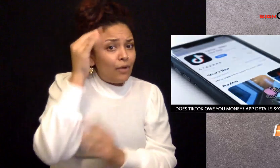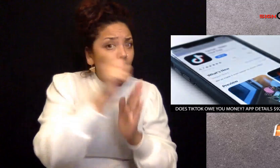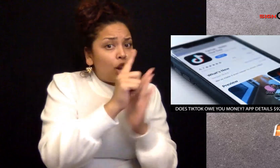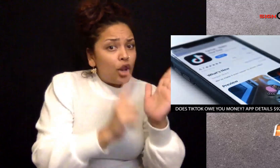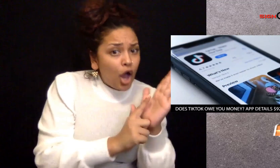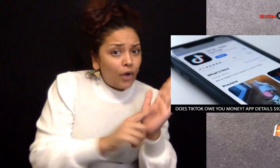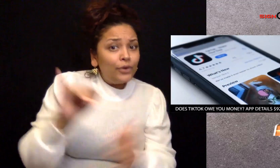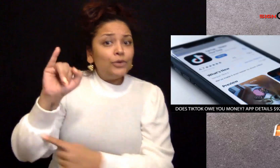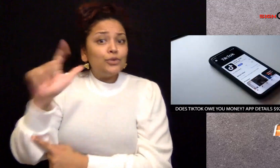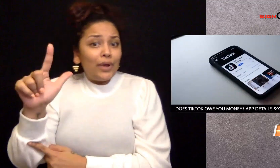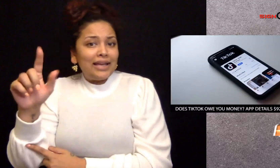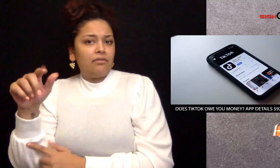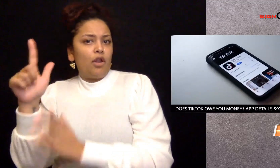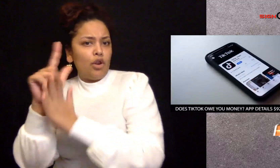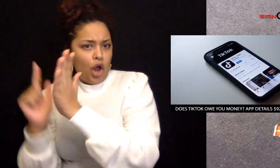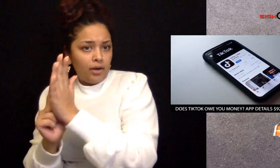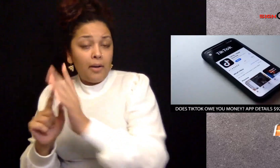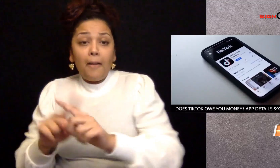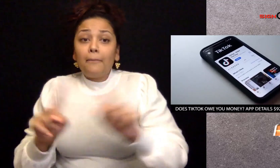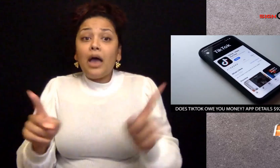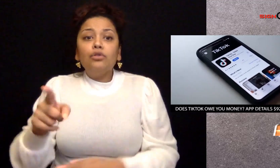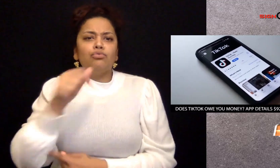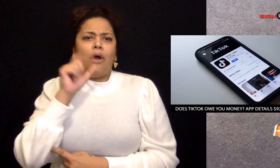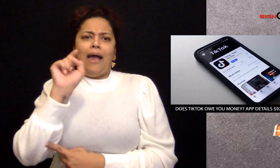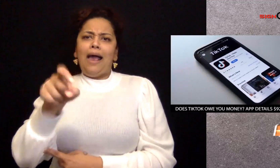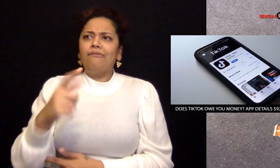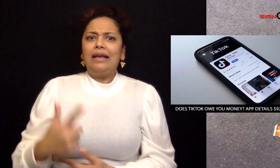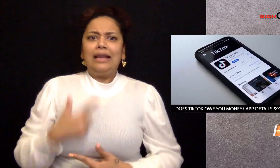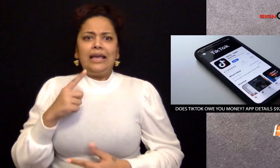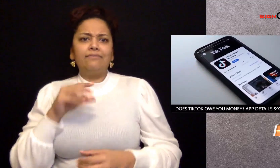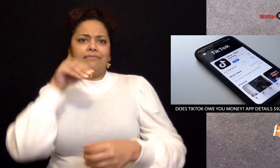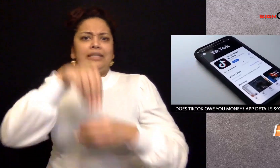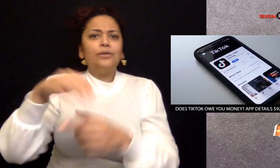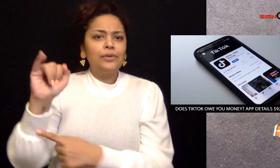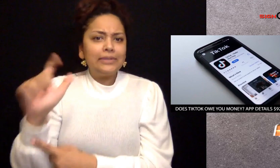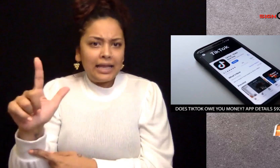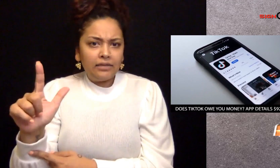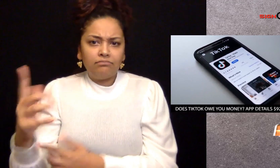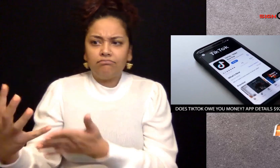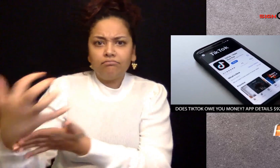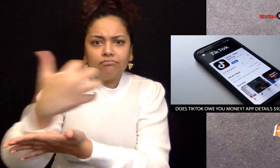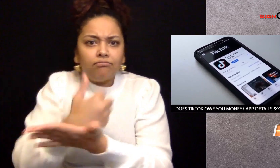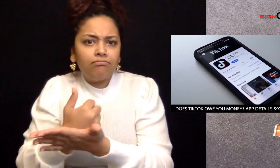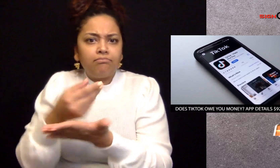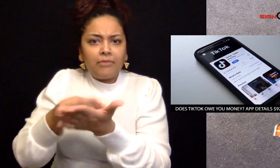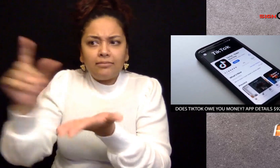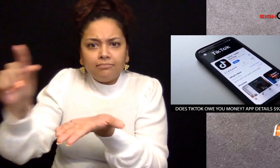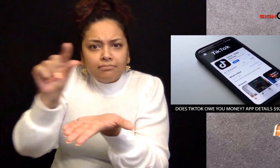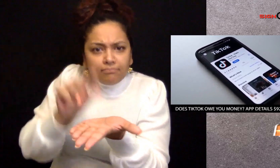tiktok violated both federal law and Illinois law but you don't have to live in Illinois